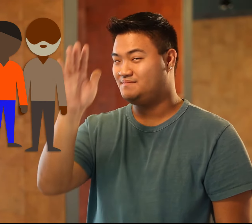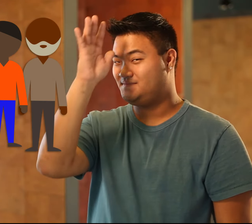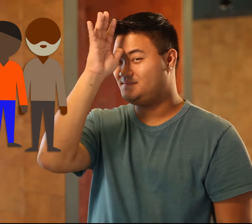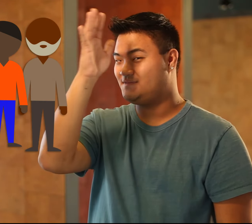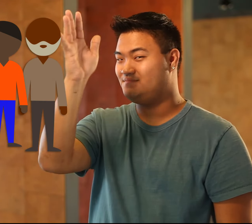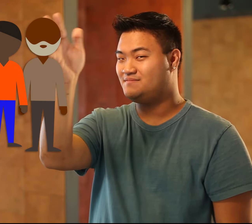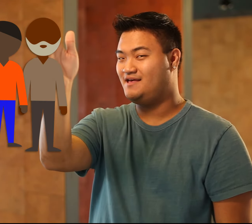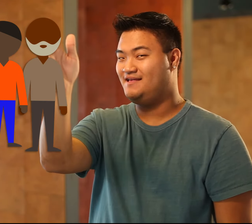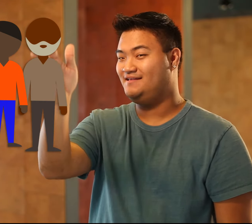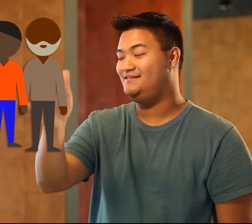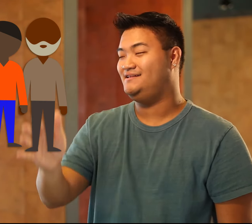grandpa